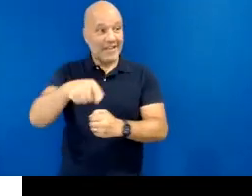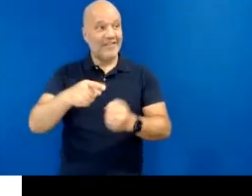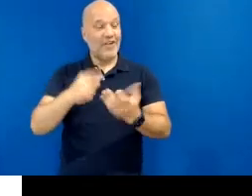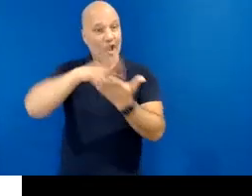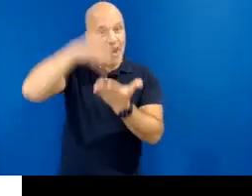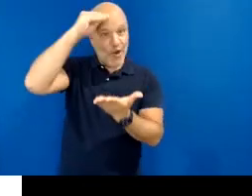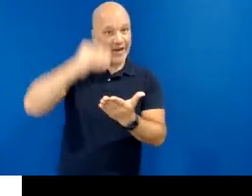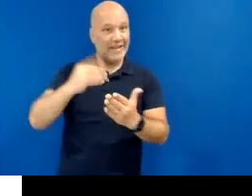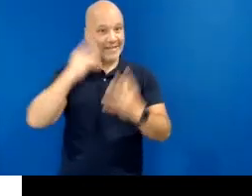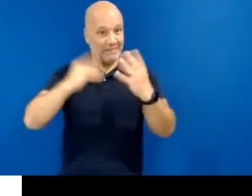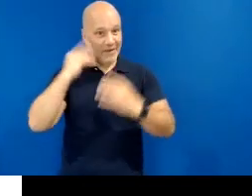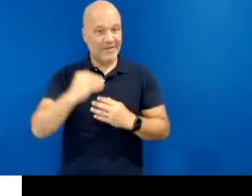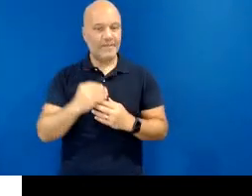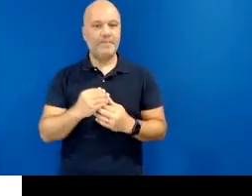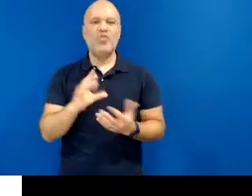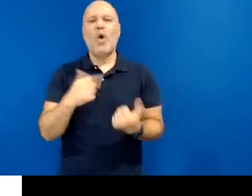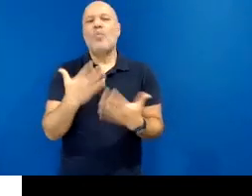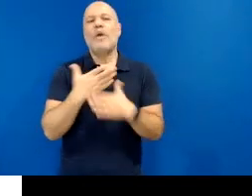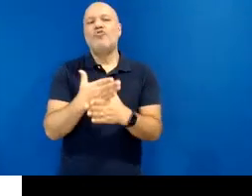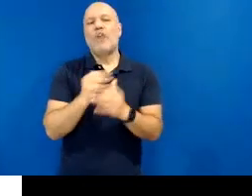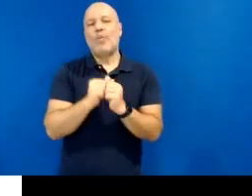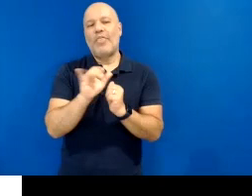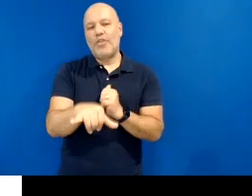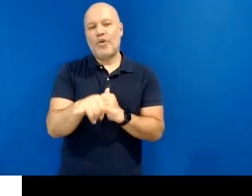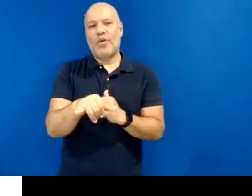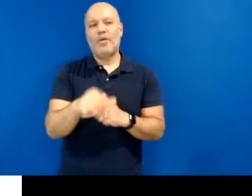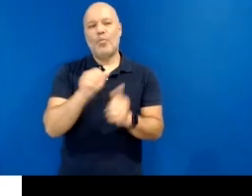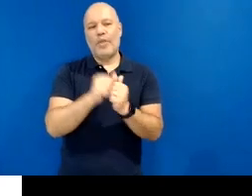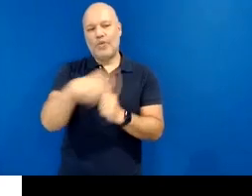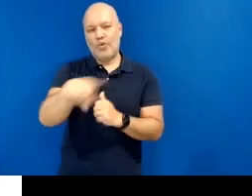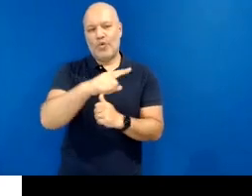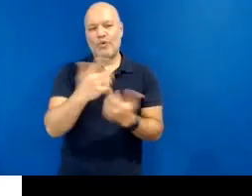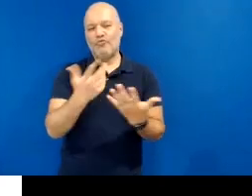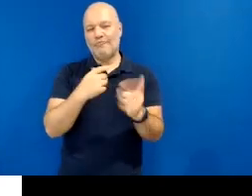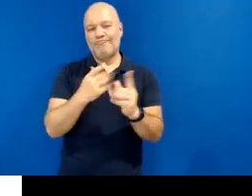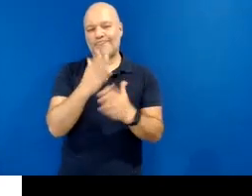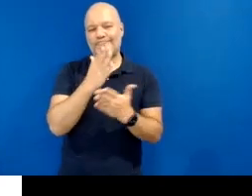So I just I just wanted to share that with you as an aside. The other guiding principle for me is in social work